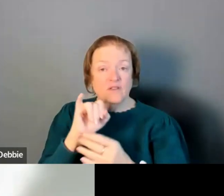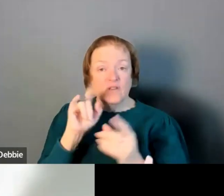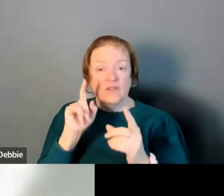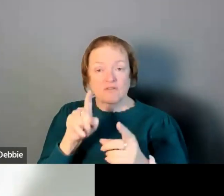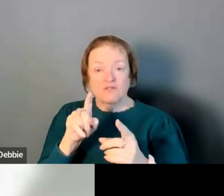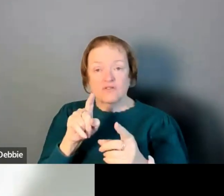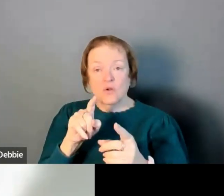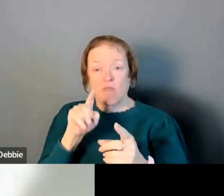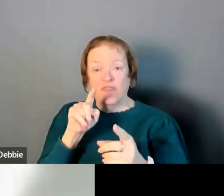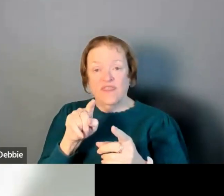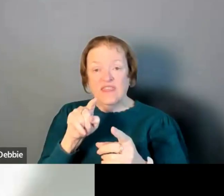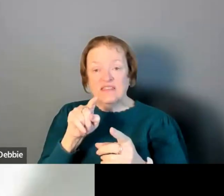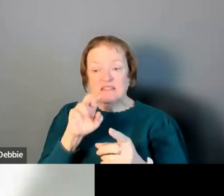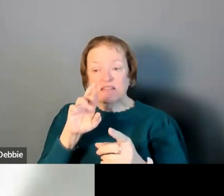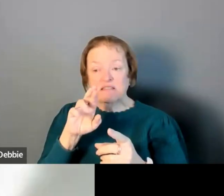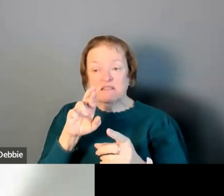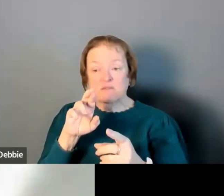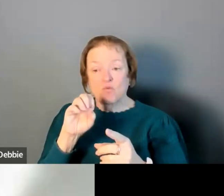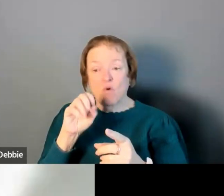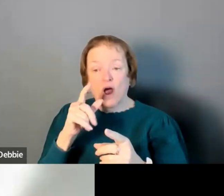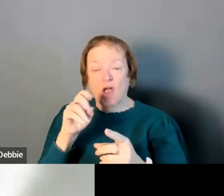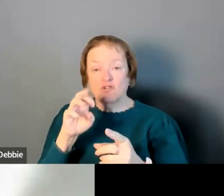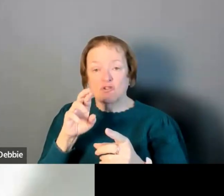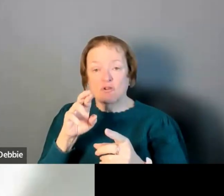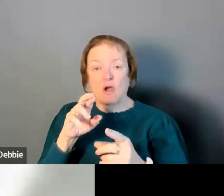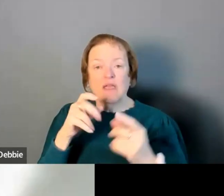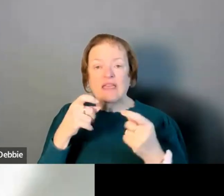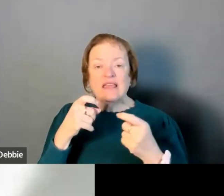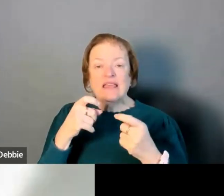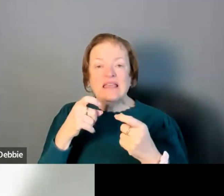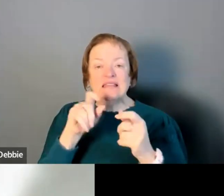is a Roger this is a battery door, not a Roger 20.